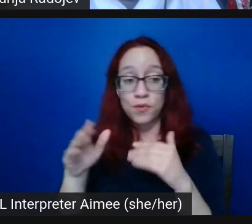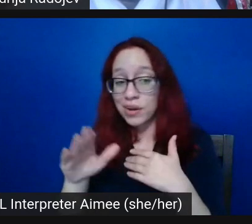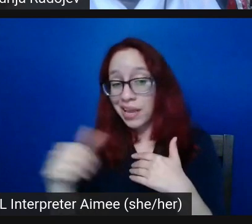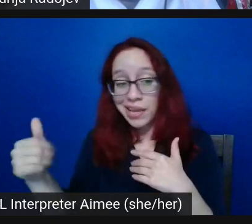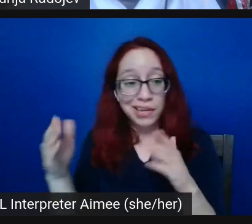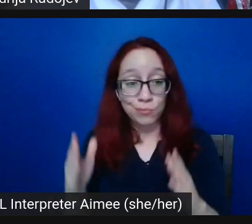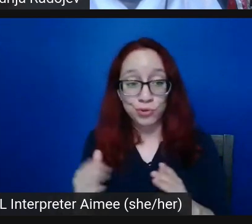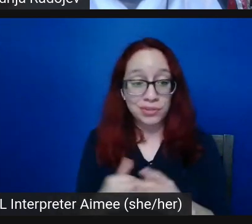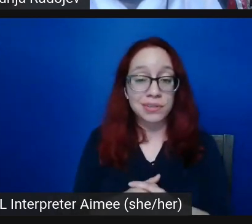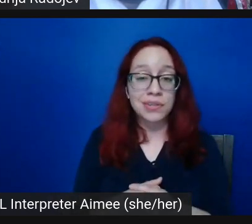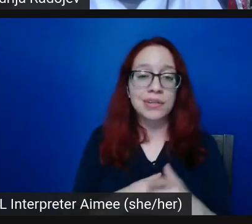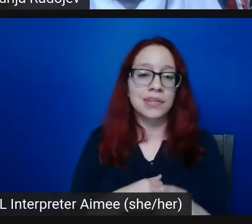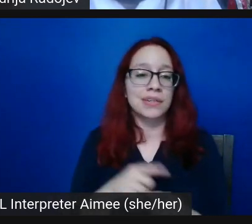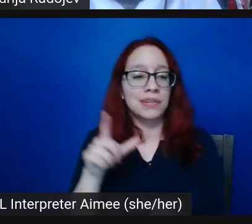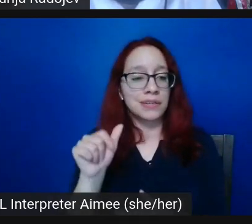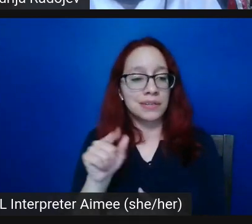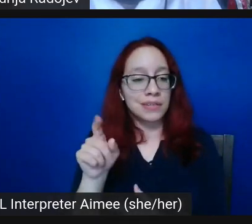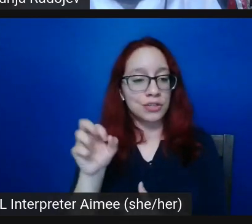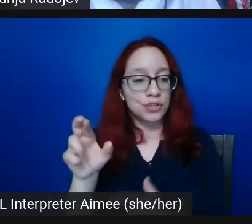I would say start small.